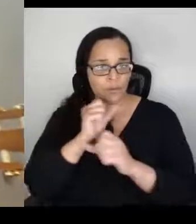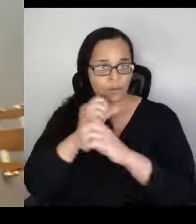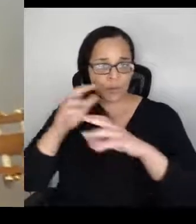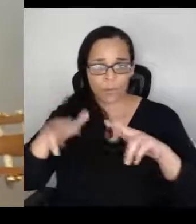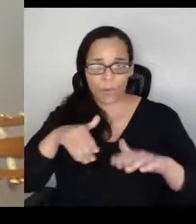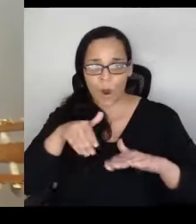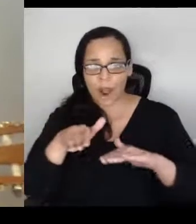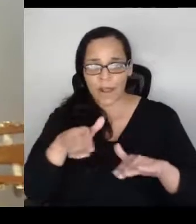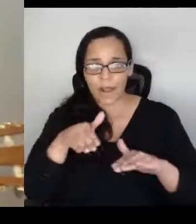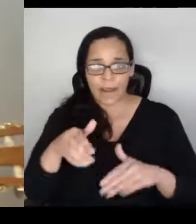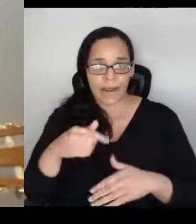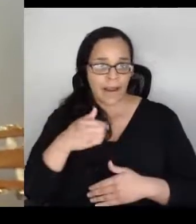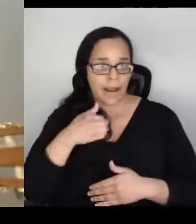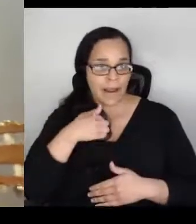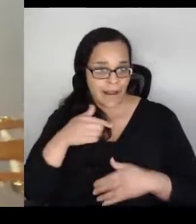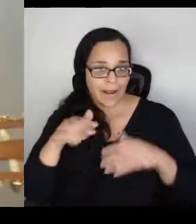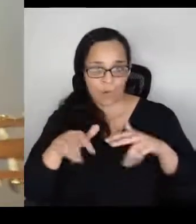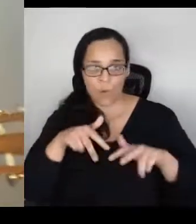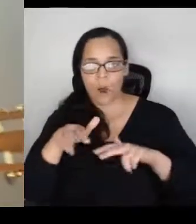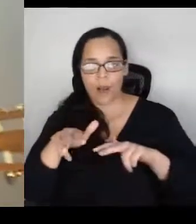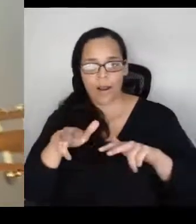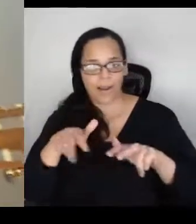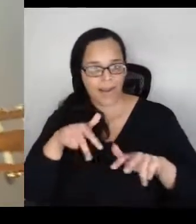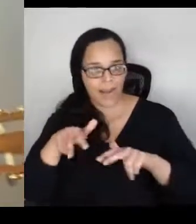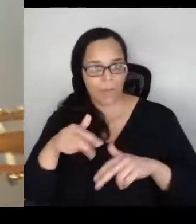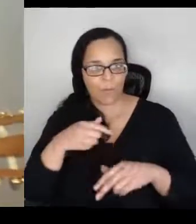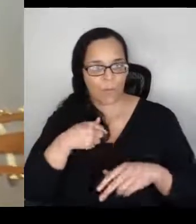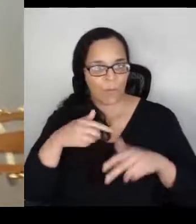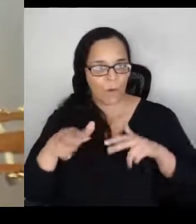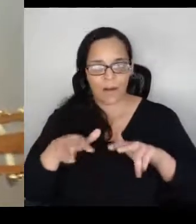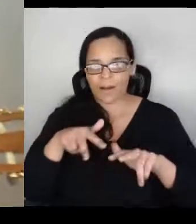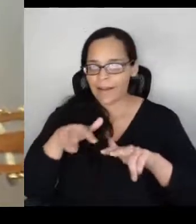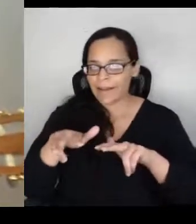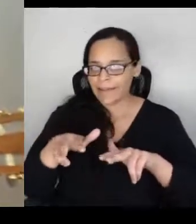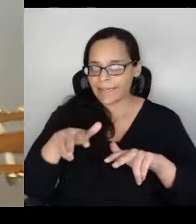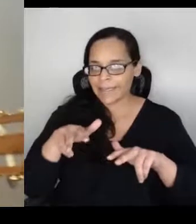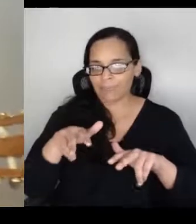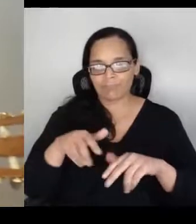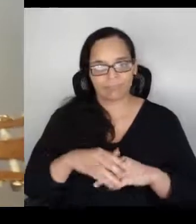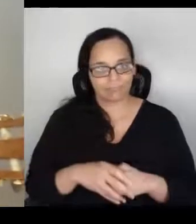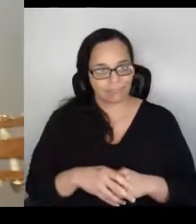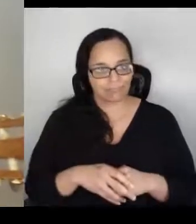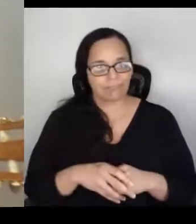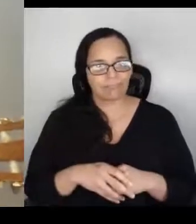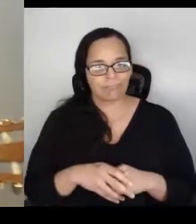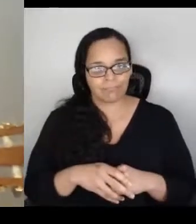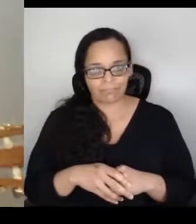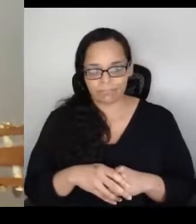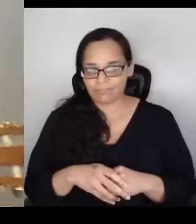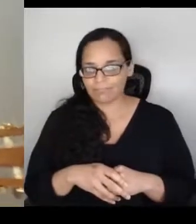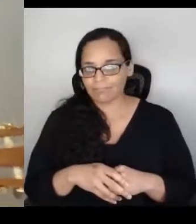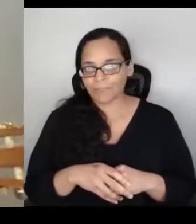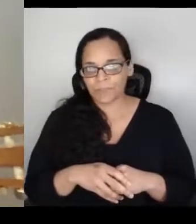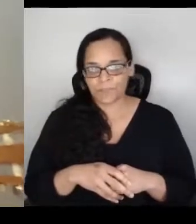Voy caminando Oh ooh ooh